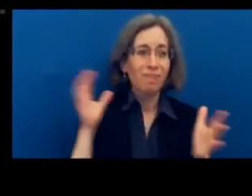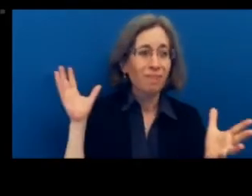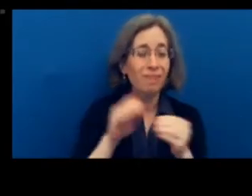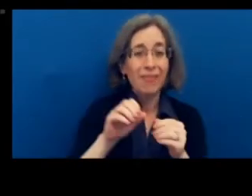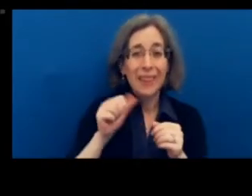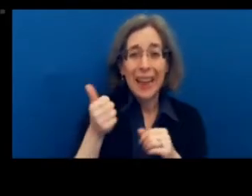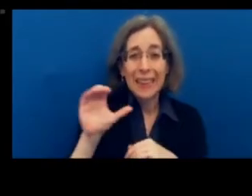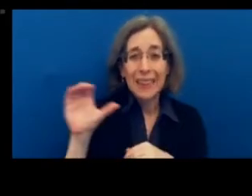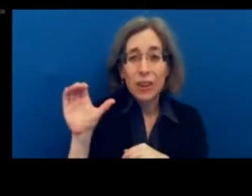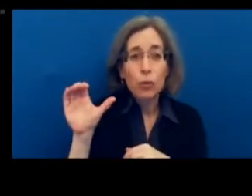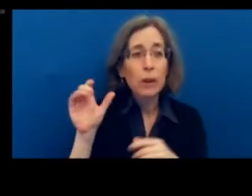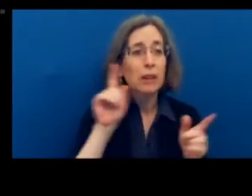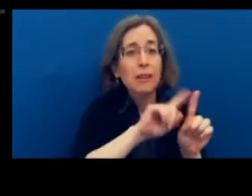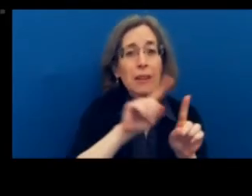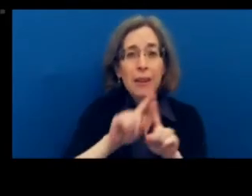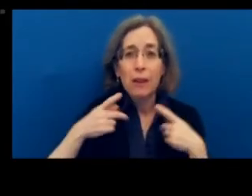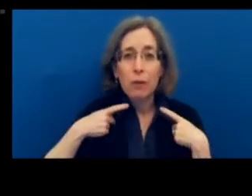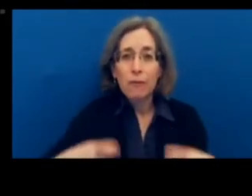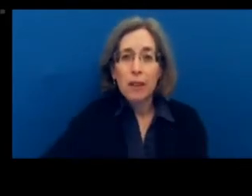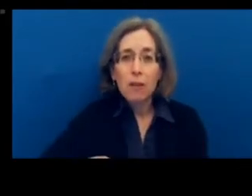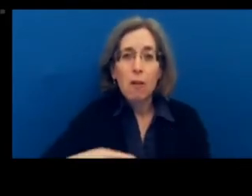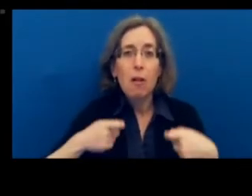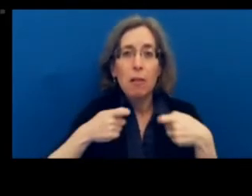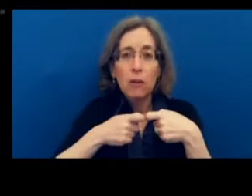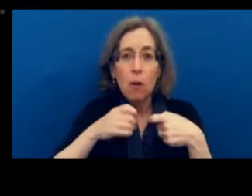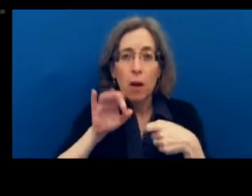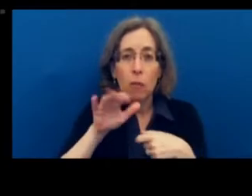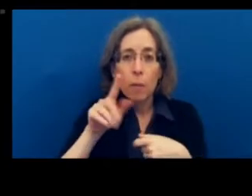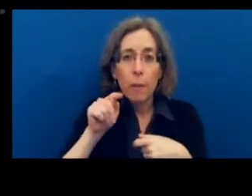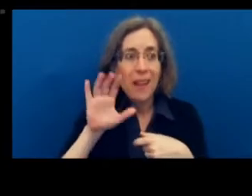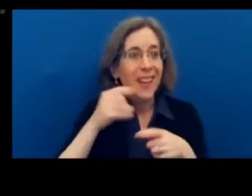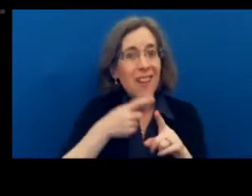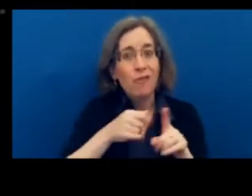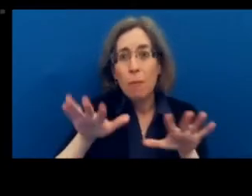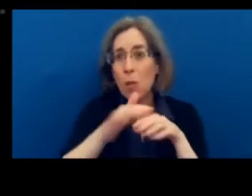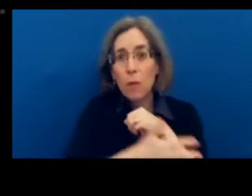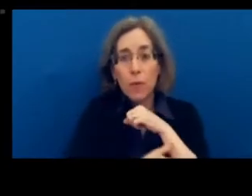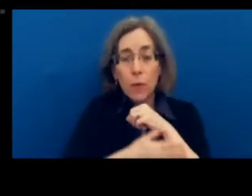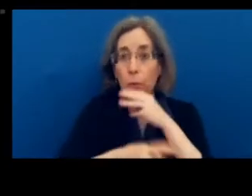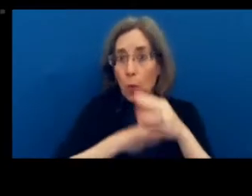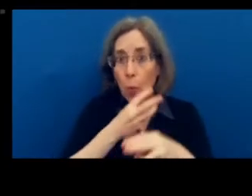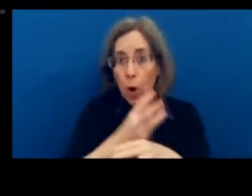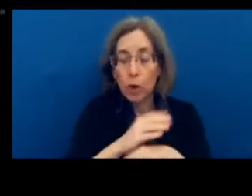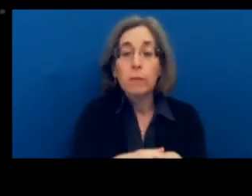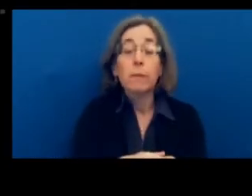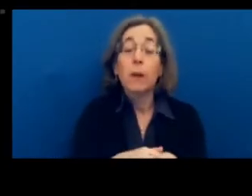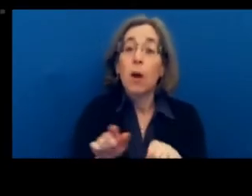AND ORIGE NAT FROM EVERY PART OF THE GLOBE. MORE OVER THE SERIES AIMS TO APPRECIATE THE DIVERSITY OF